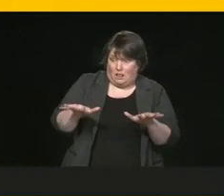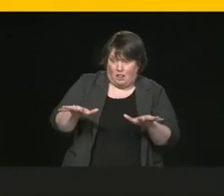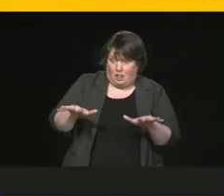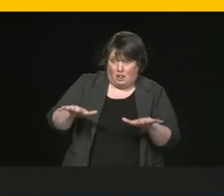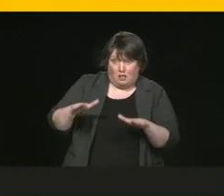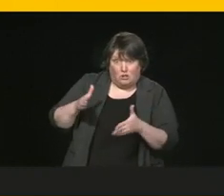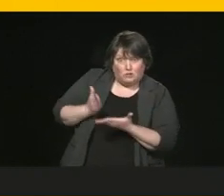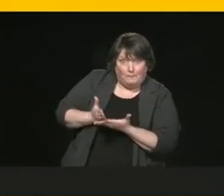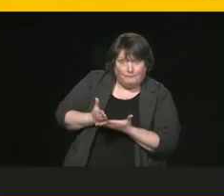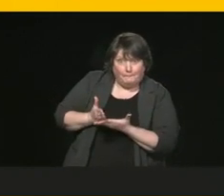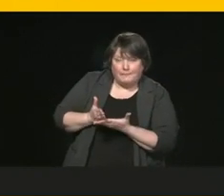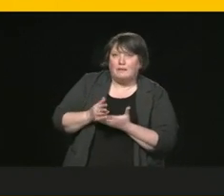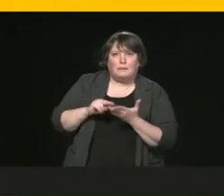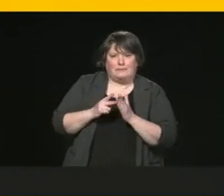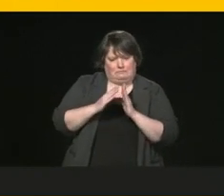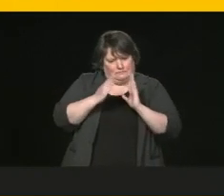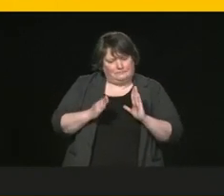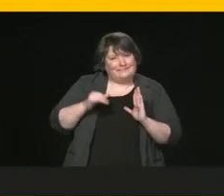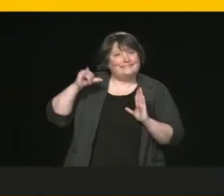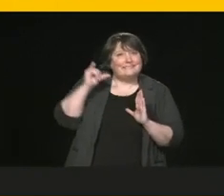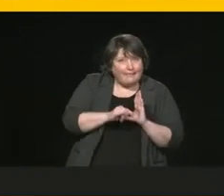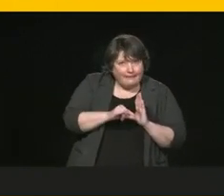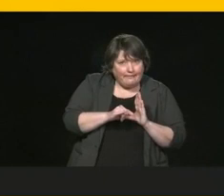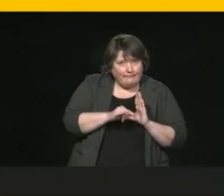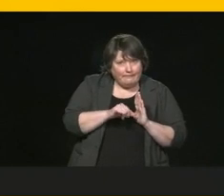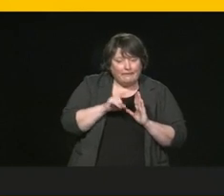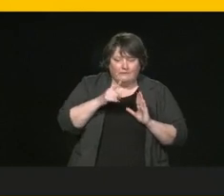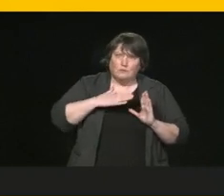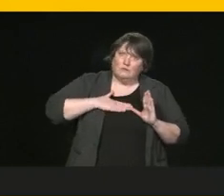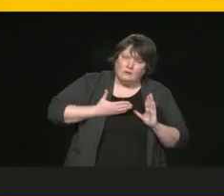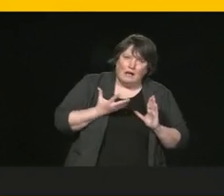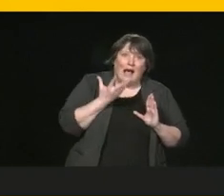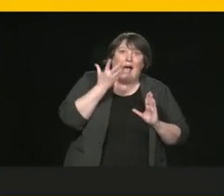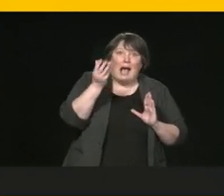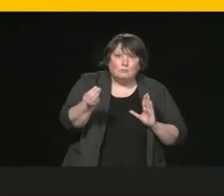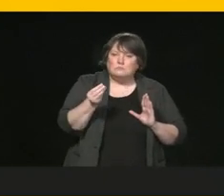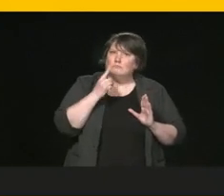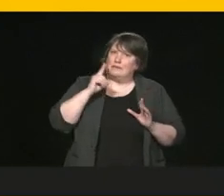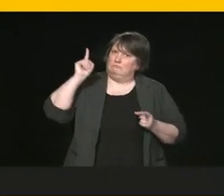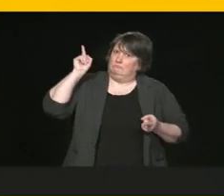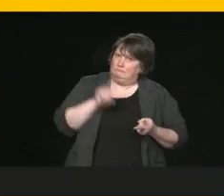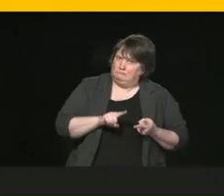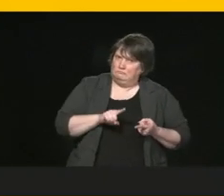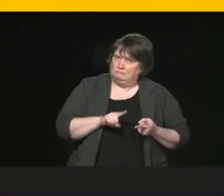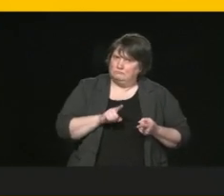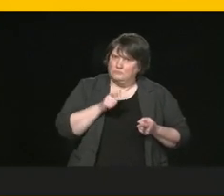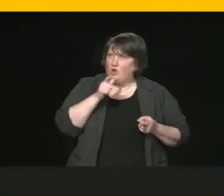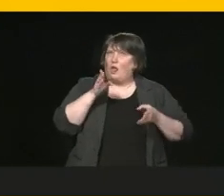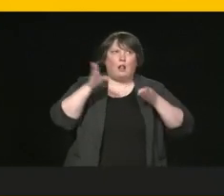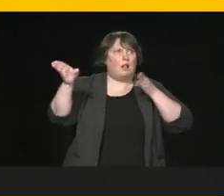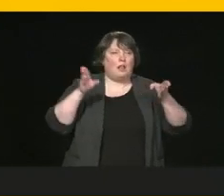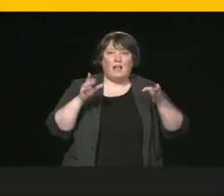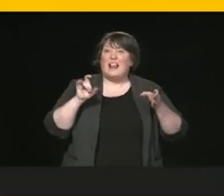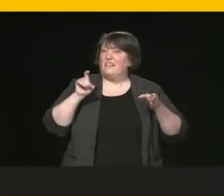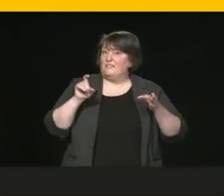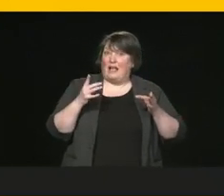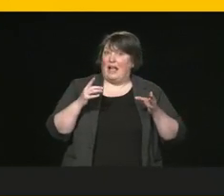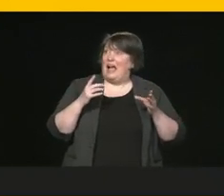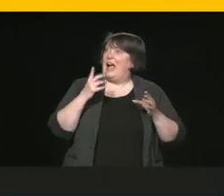PREVENT FURTHER SPREAD OF COVID-19 IS TO STAY HOME AS MUCH AS POSSIBLE.